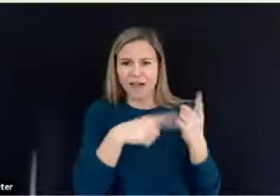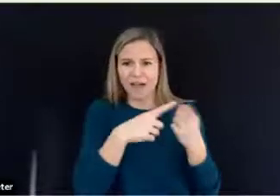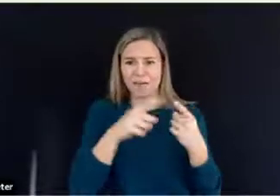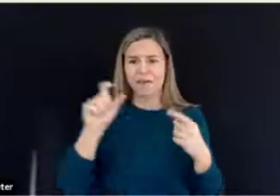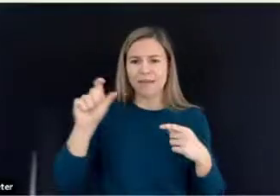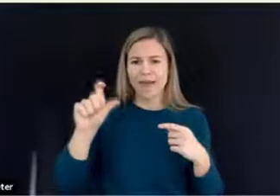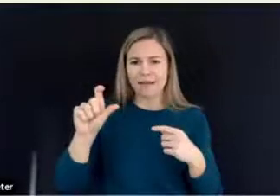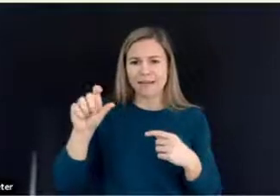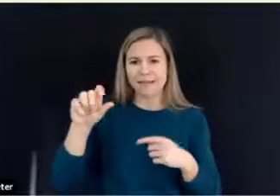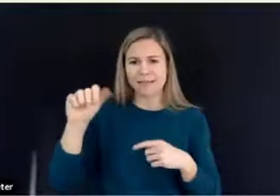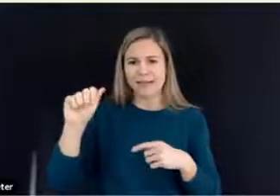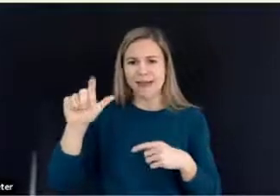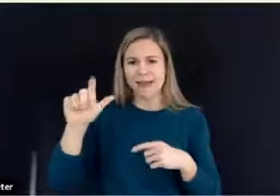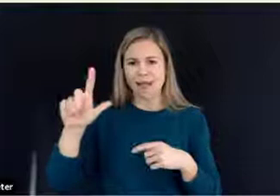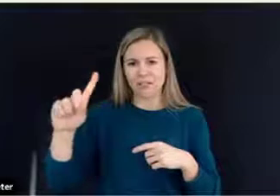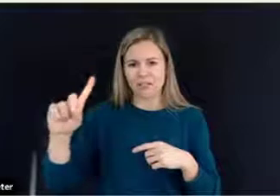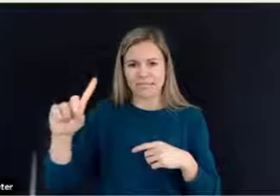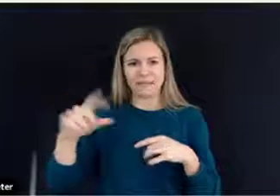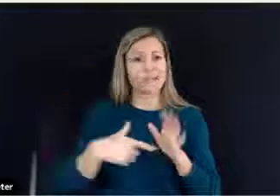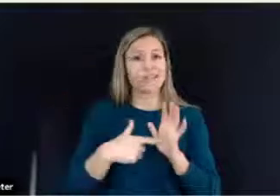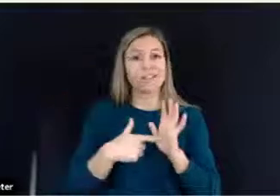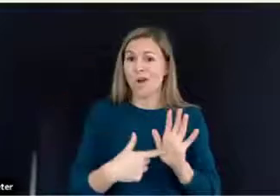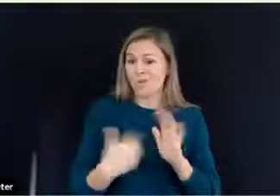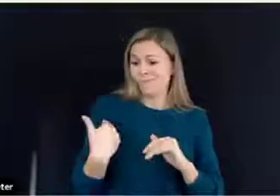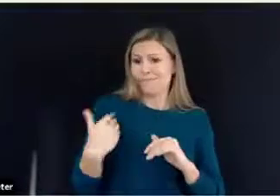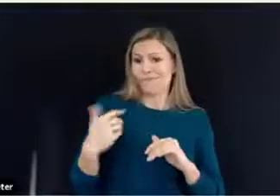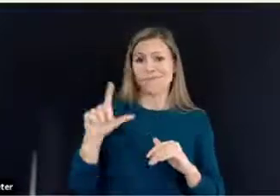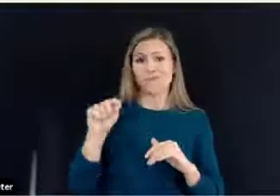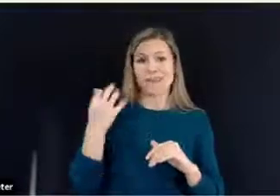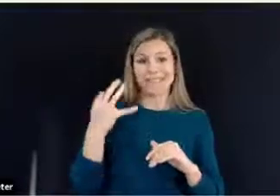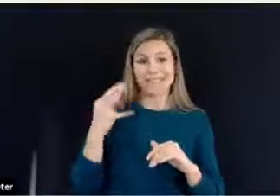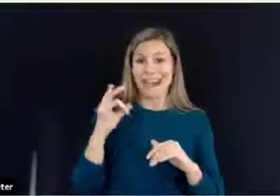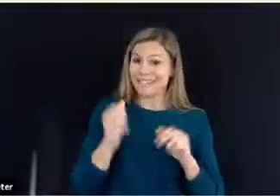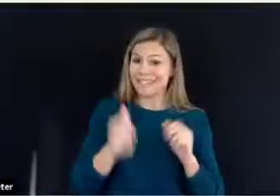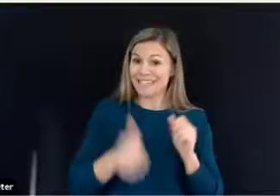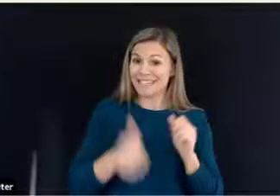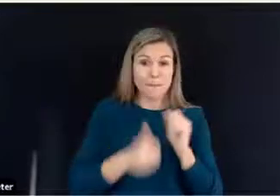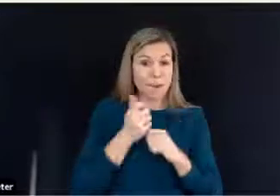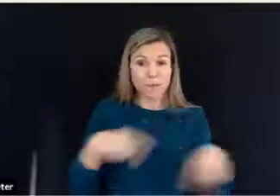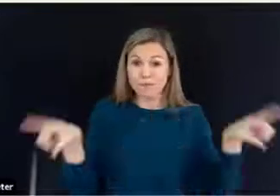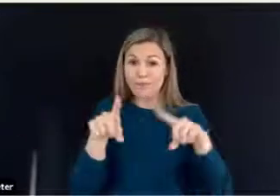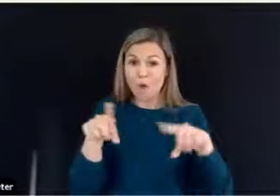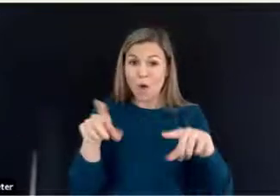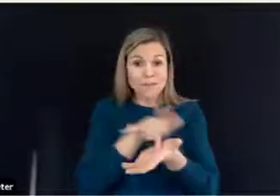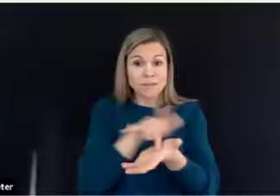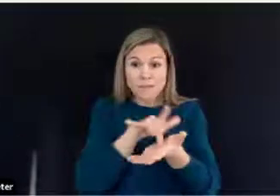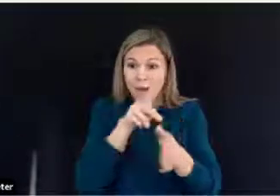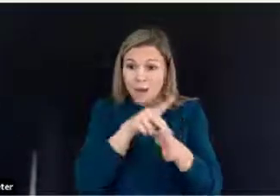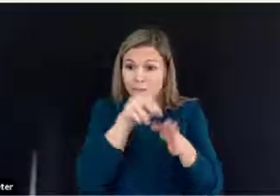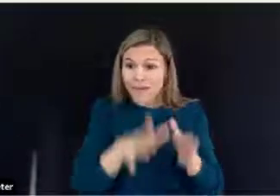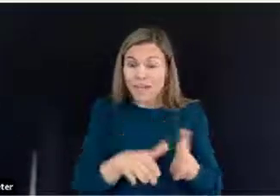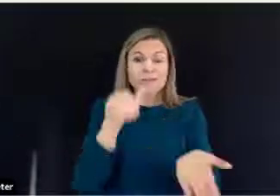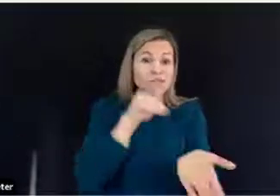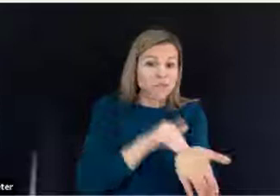Because this just shows you that was just in 2019 and most of the professionals in the room had no idea